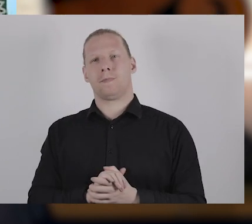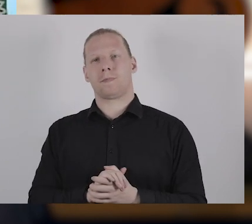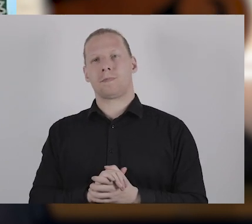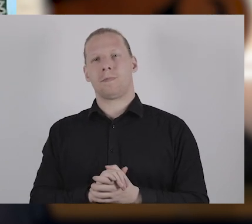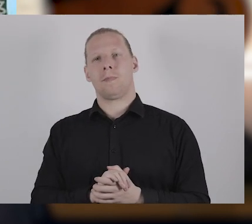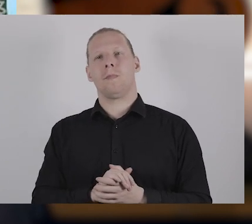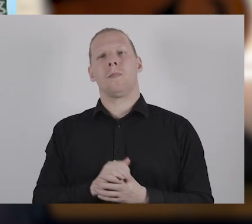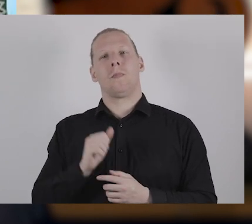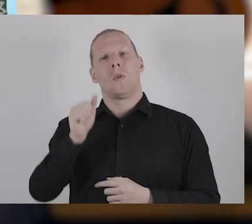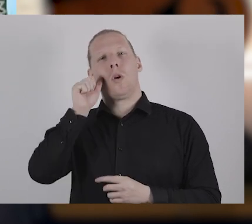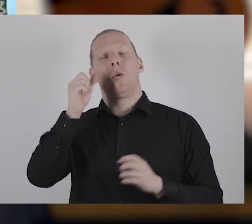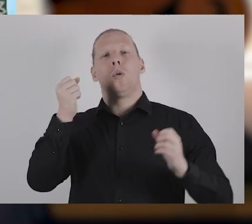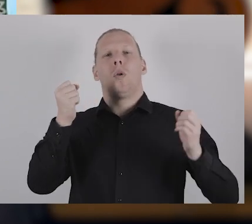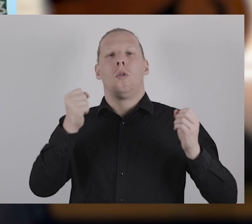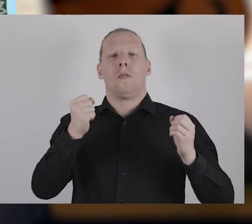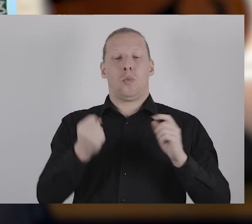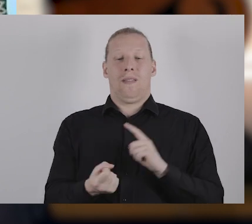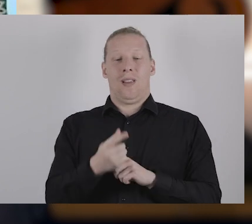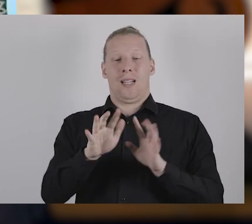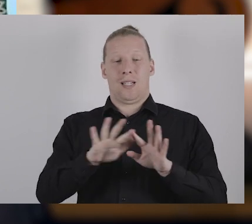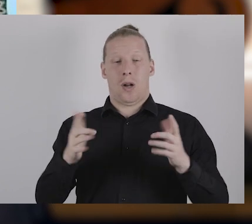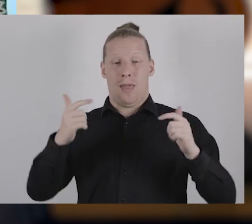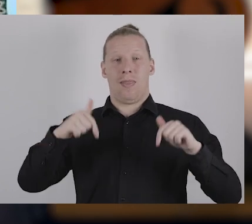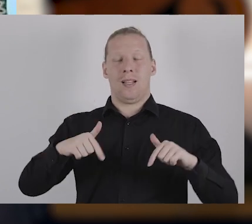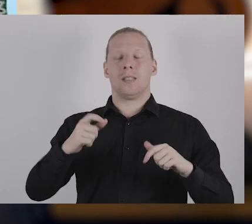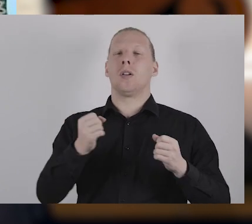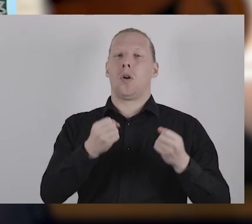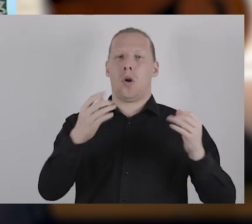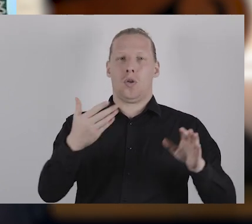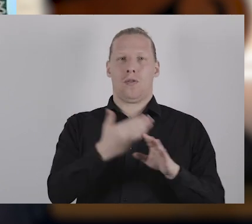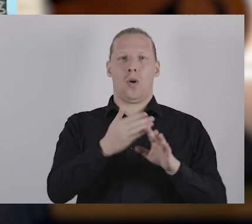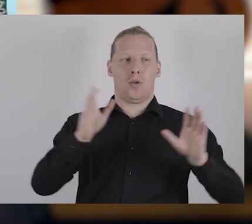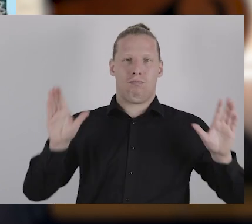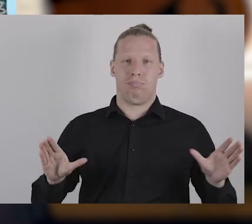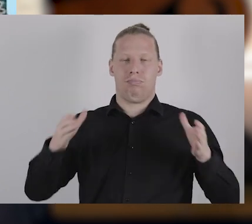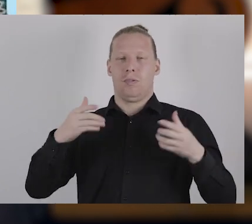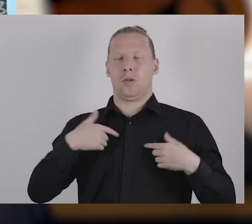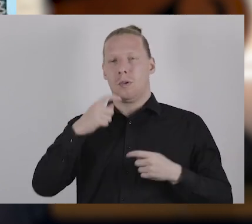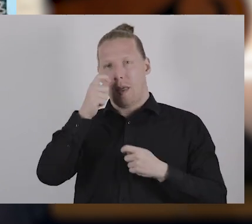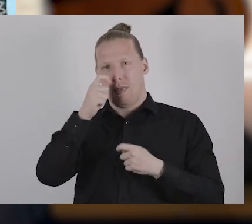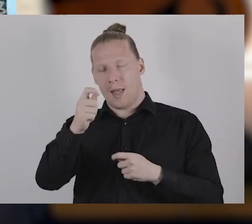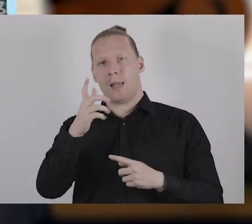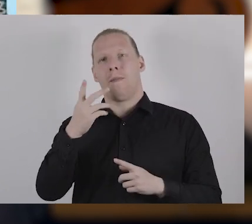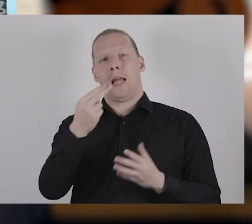It takes a village to bring together all the moving parts for events such as this, and my thanks go to the Arts Council,